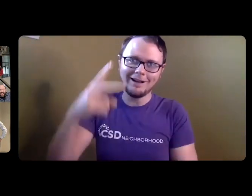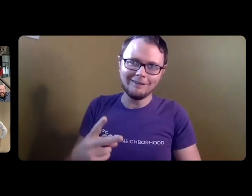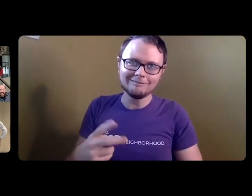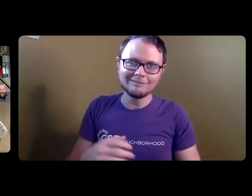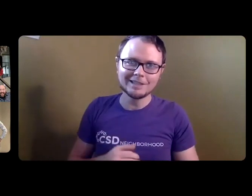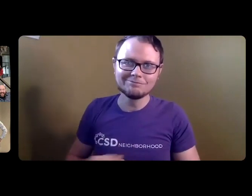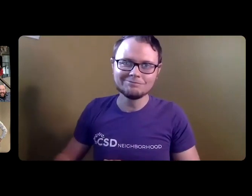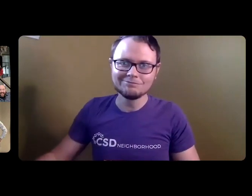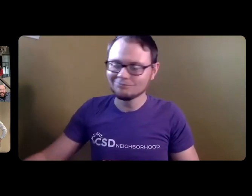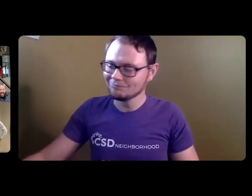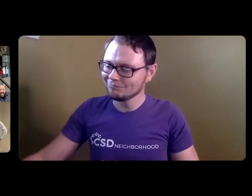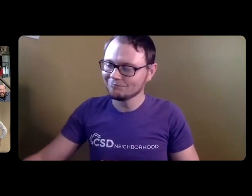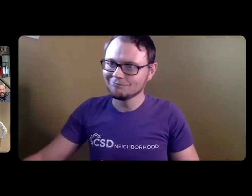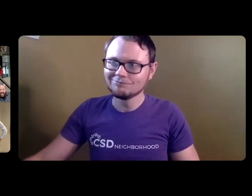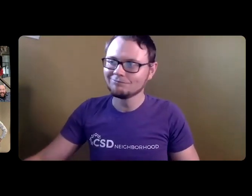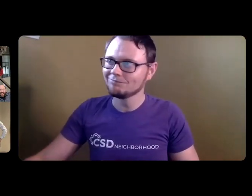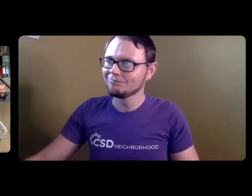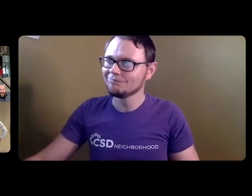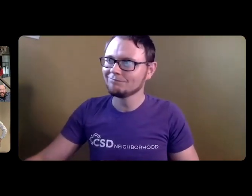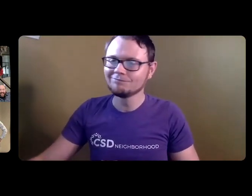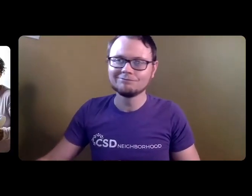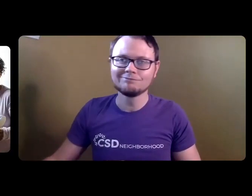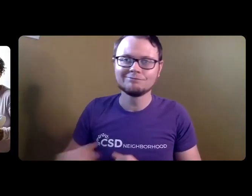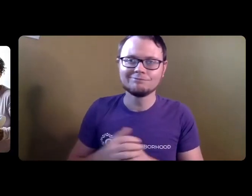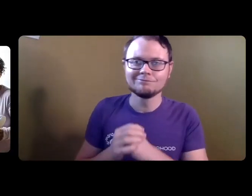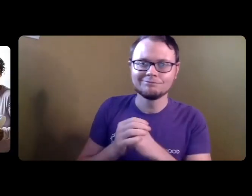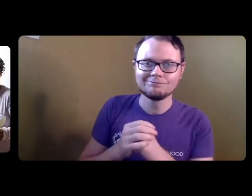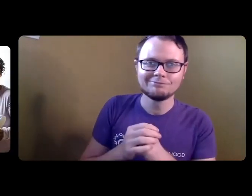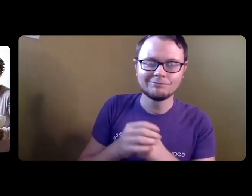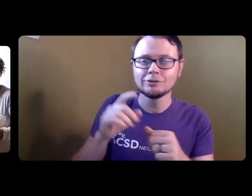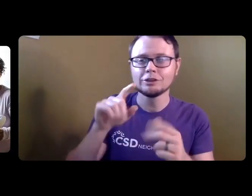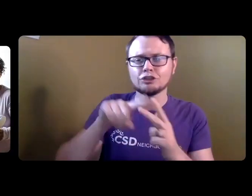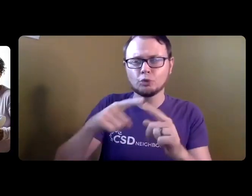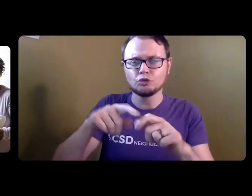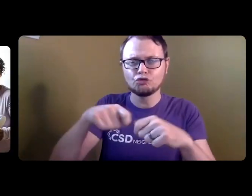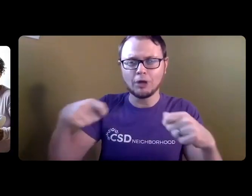So we do send a delegation out in the world and we feel like we have accomplished quite